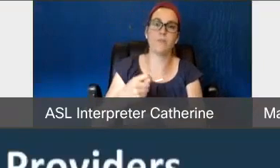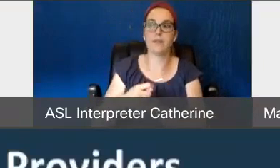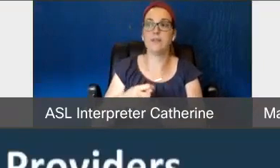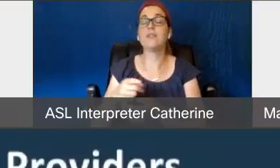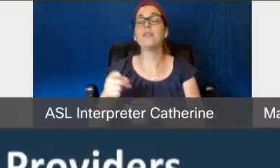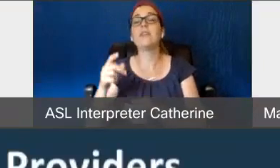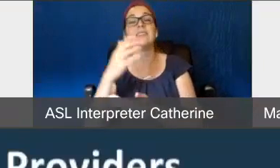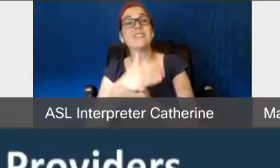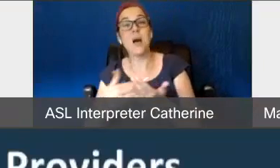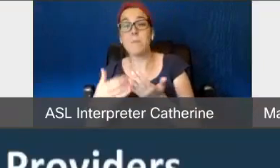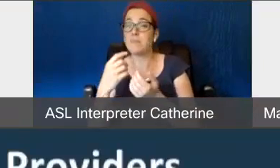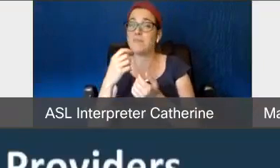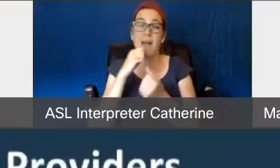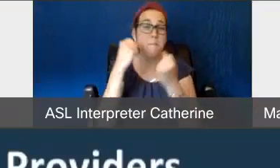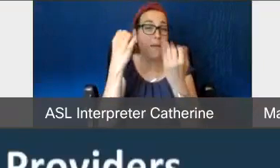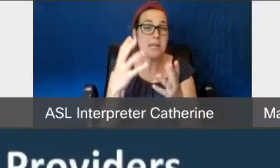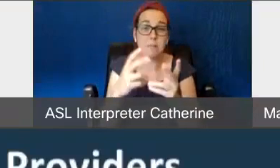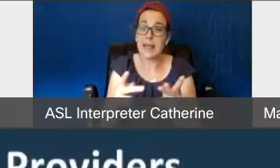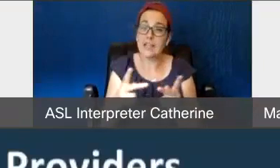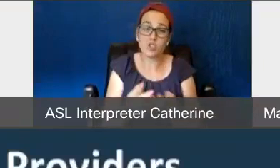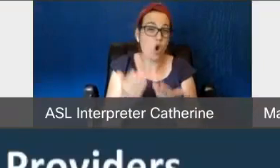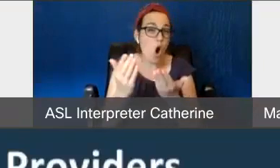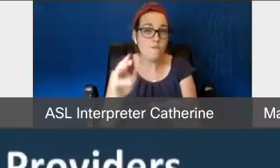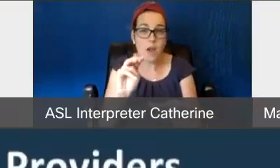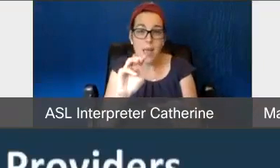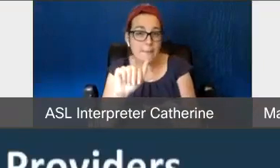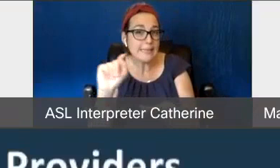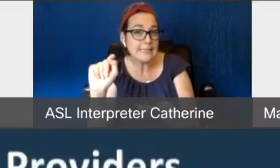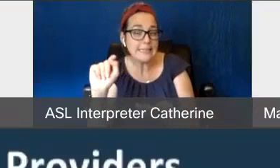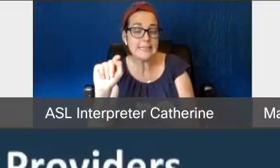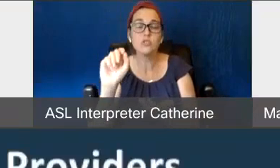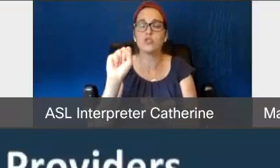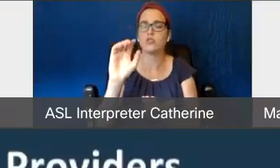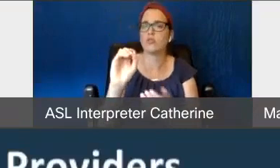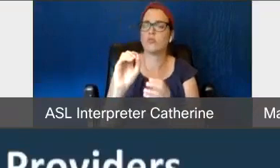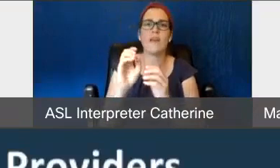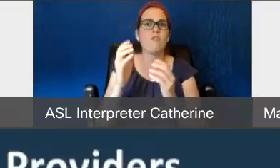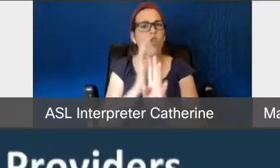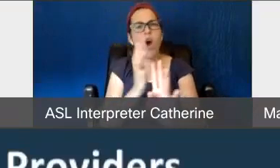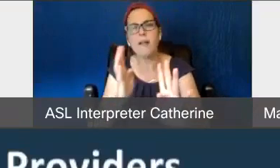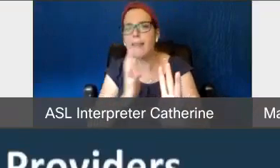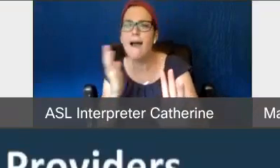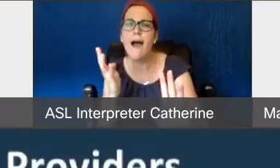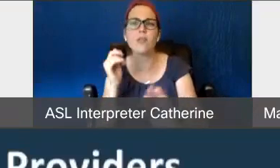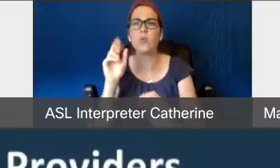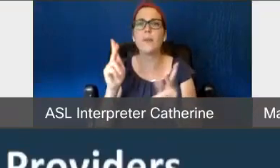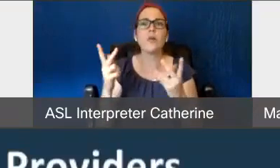go places and live a productive life without drawing the attention. And we talk about this briefly, sometimes we have to make